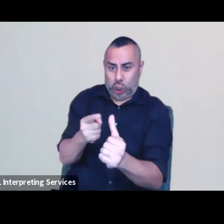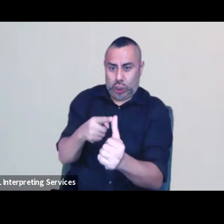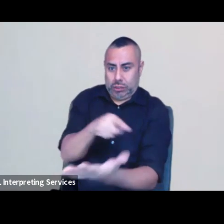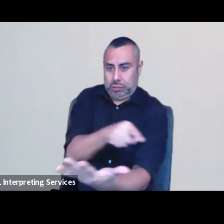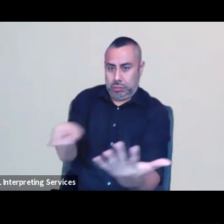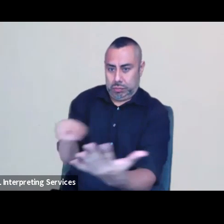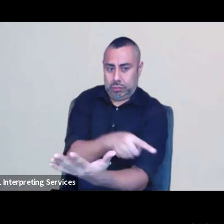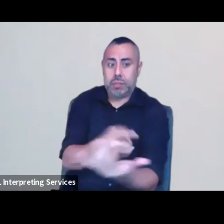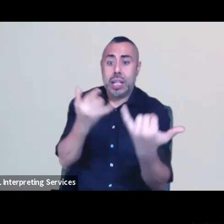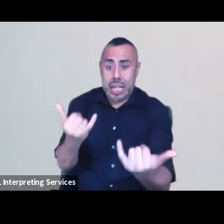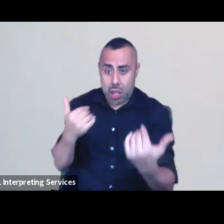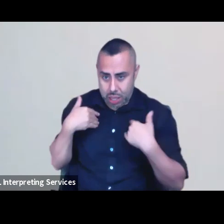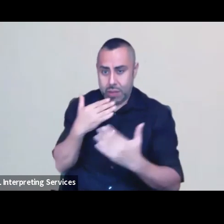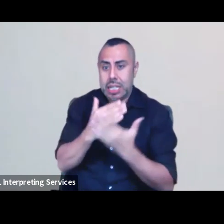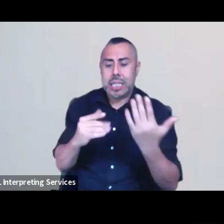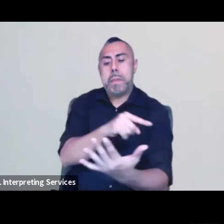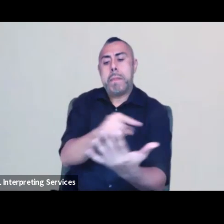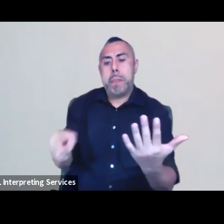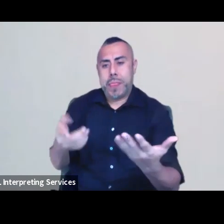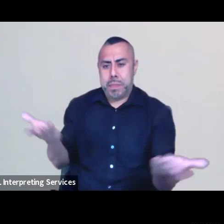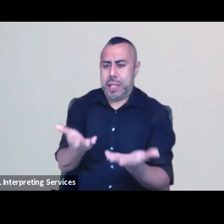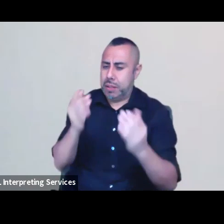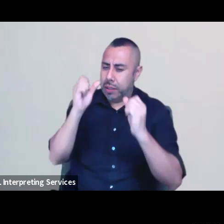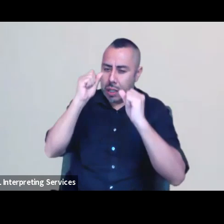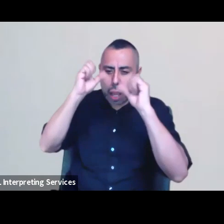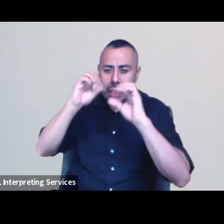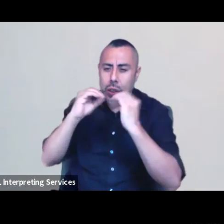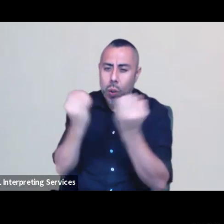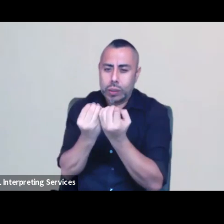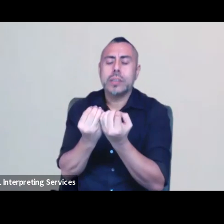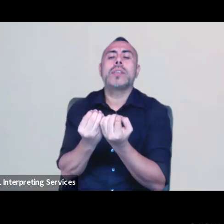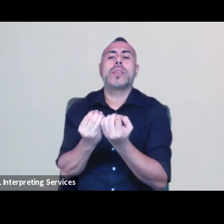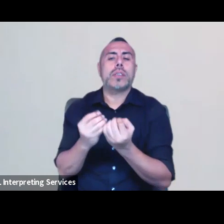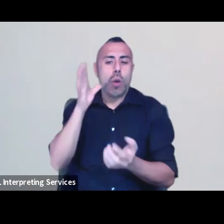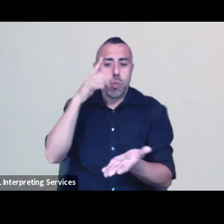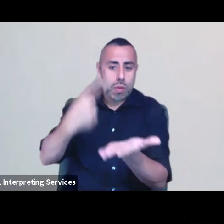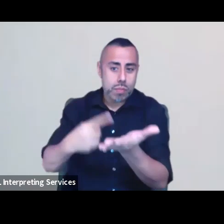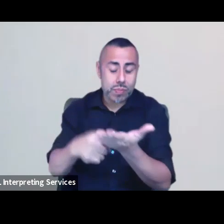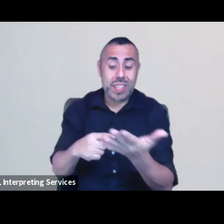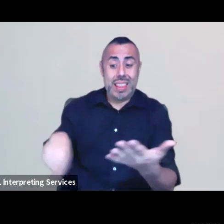And we have several amazing organizations that make emergency grants and are making emergency grants